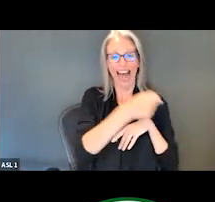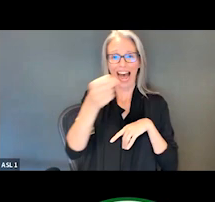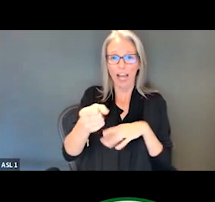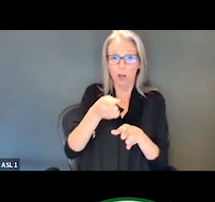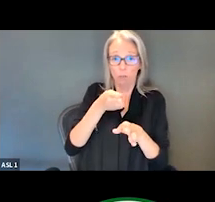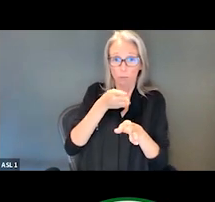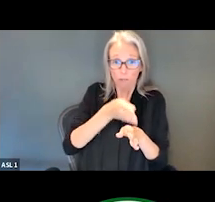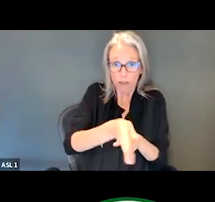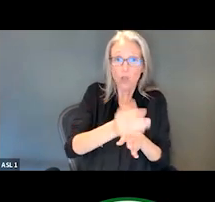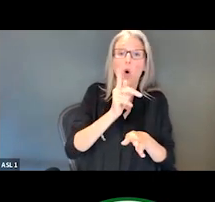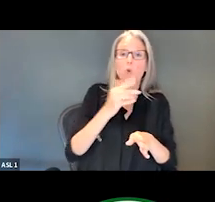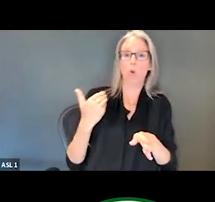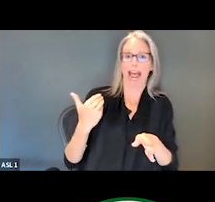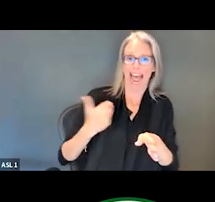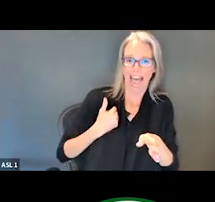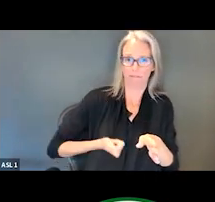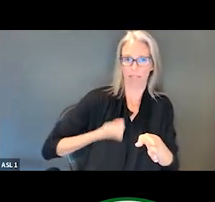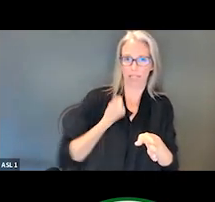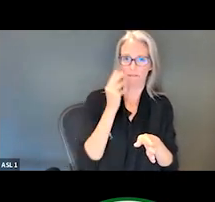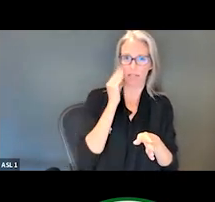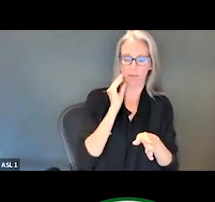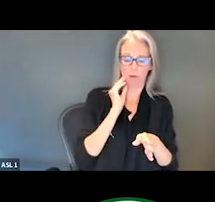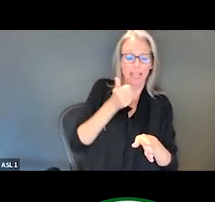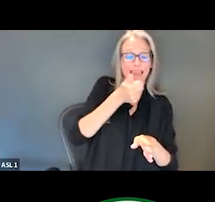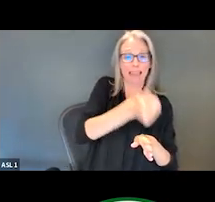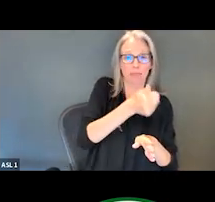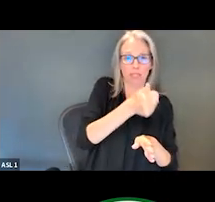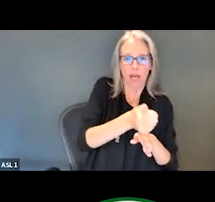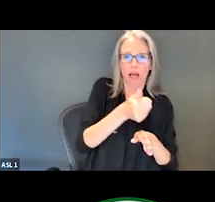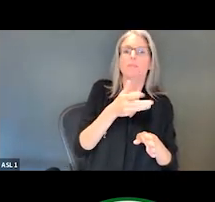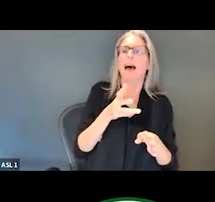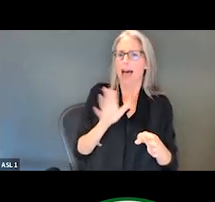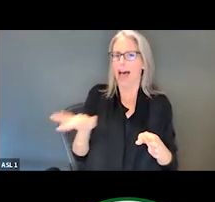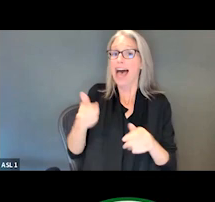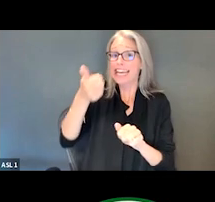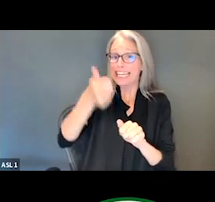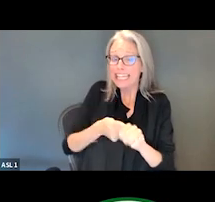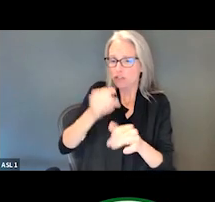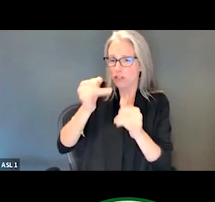And we all know every situation is different and I loved what was shared about Ontario Parks.